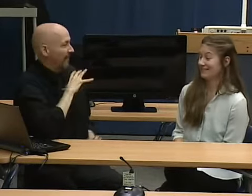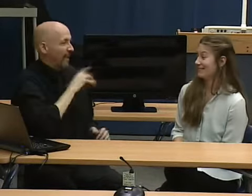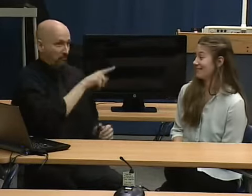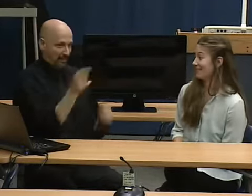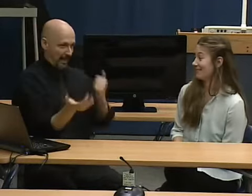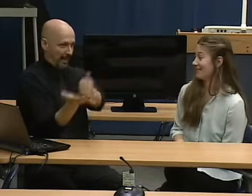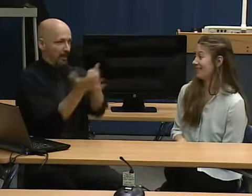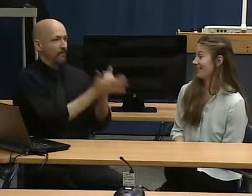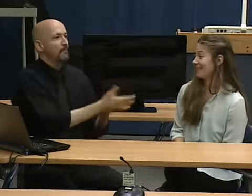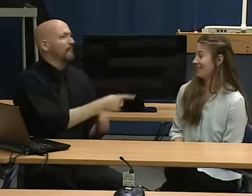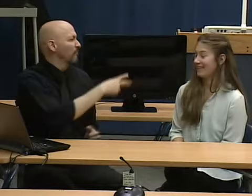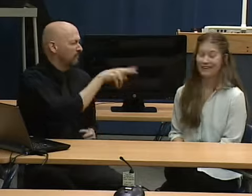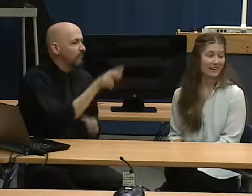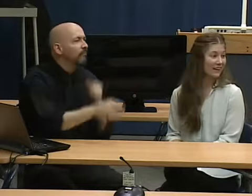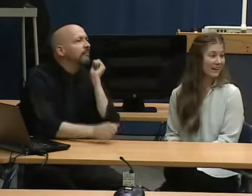That's fine. Have the class help you. Look over there.